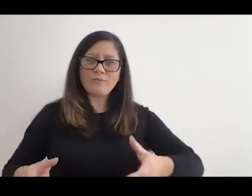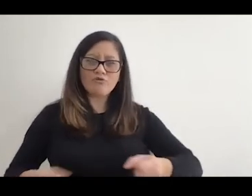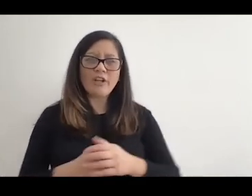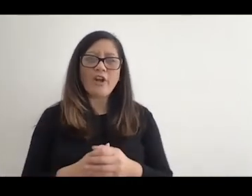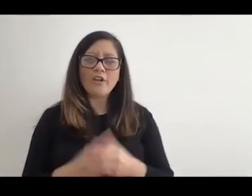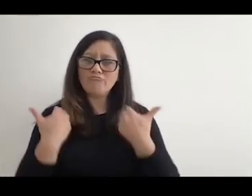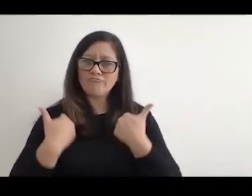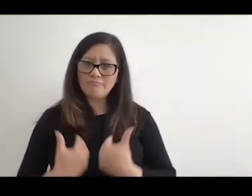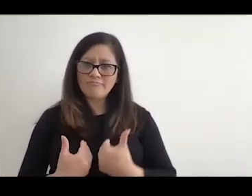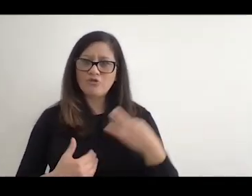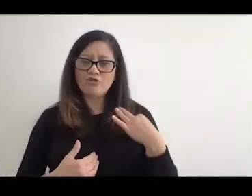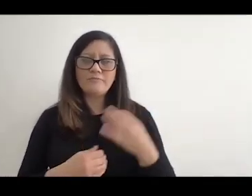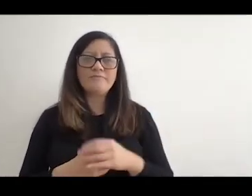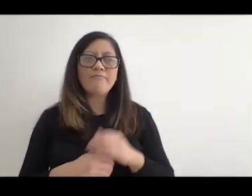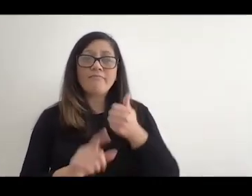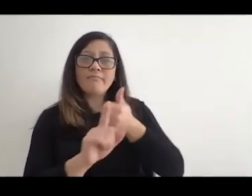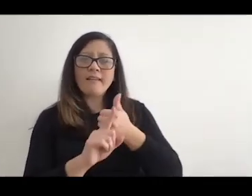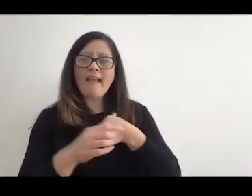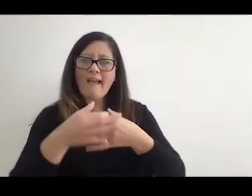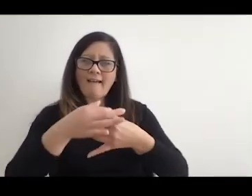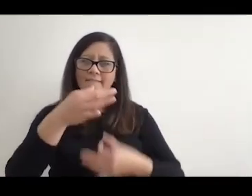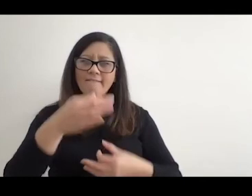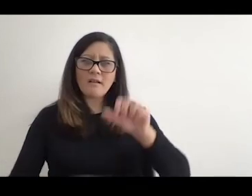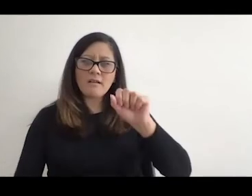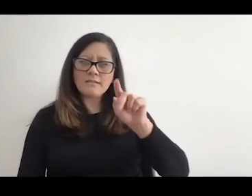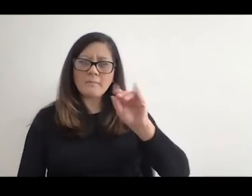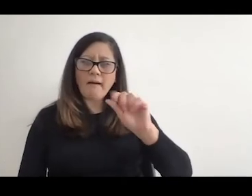and Tamata has a spinal cord injury, but she's paraplegic,